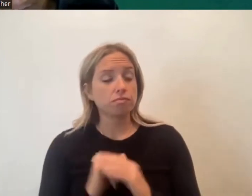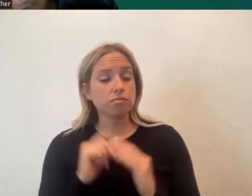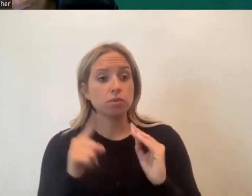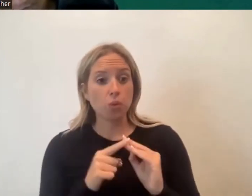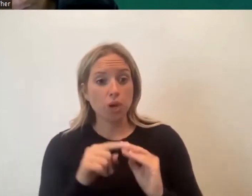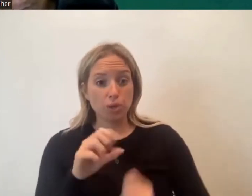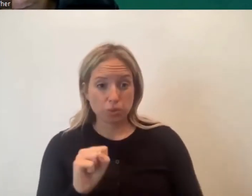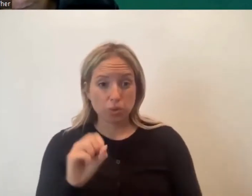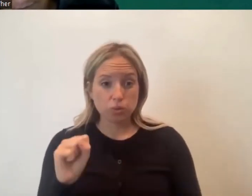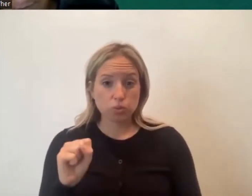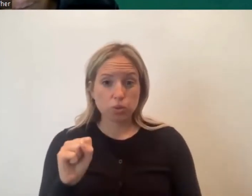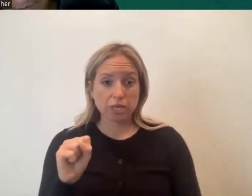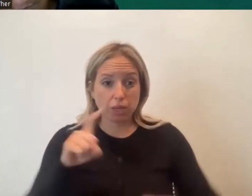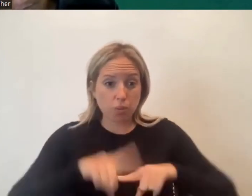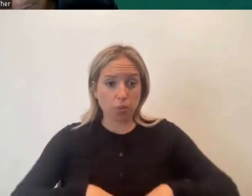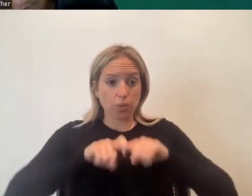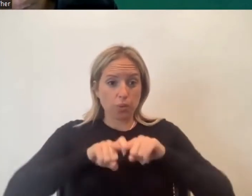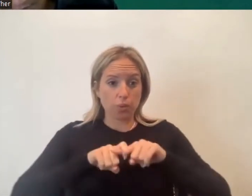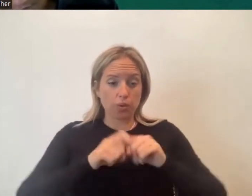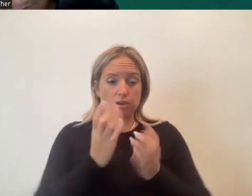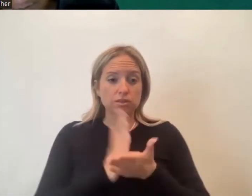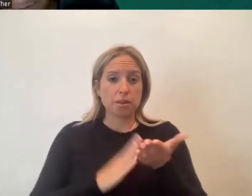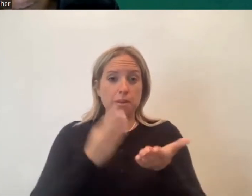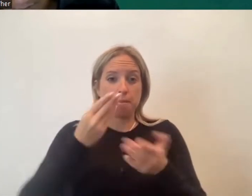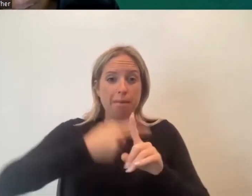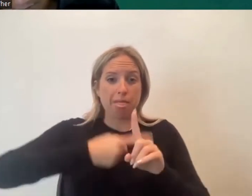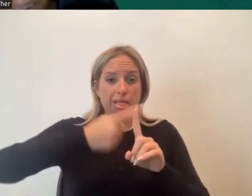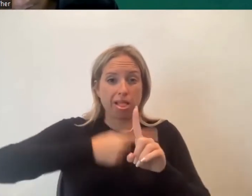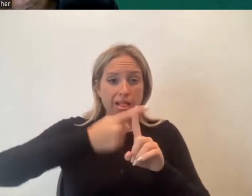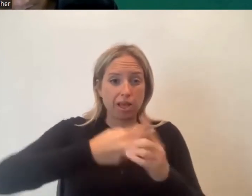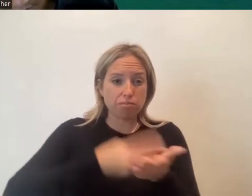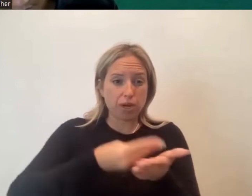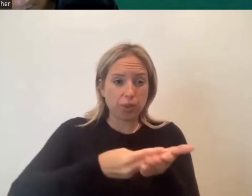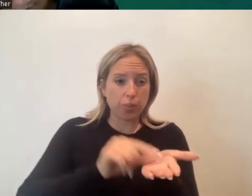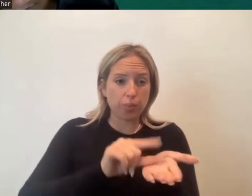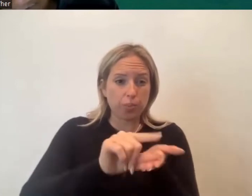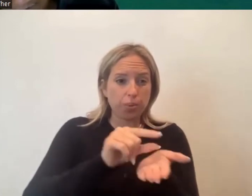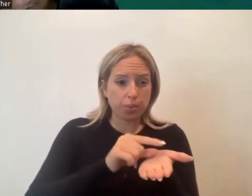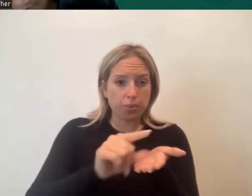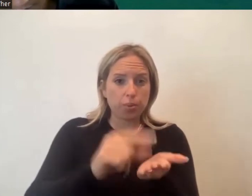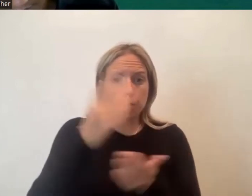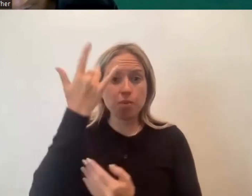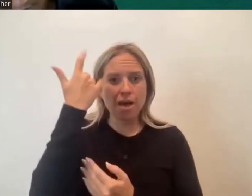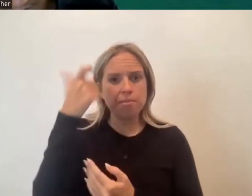withholds some of your monthly benefits because of the overpayment that you have.